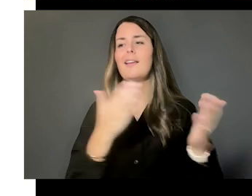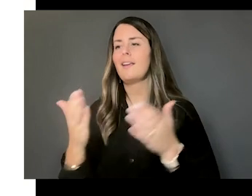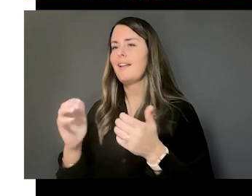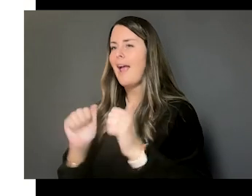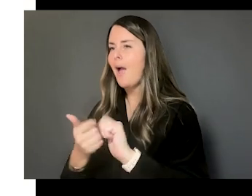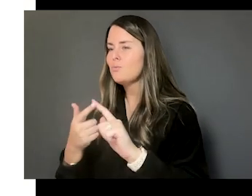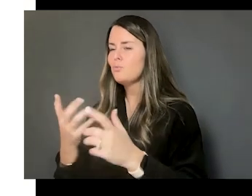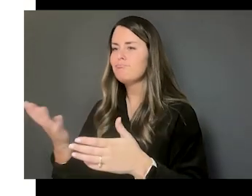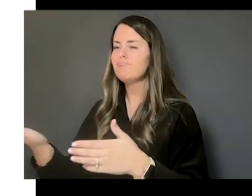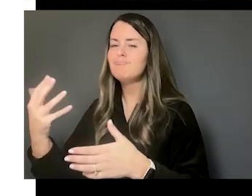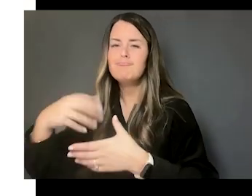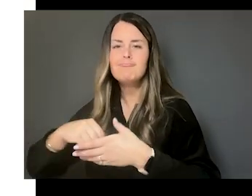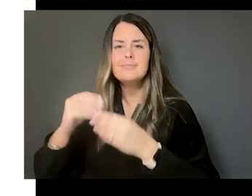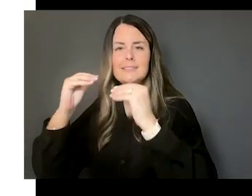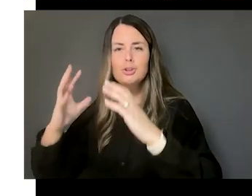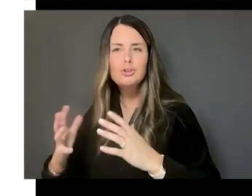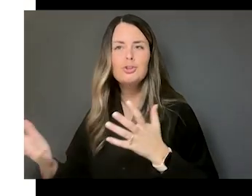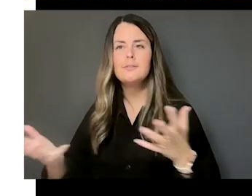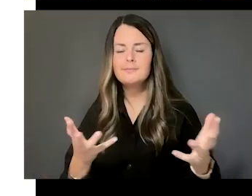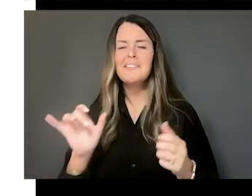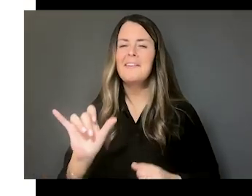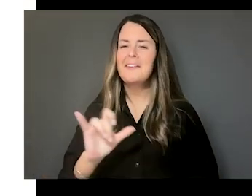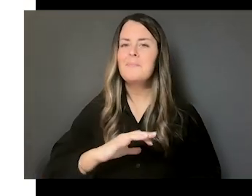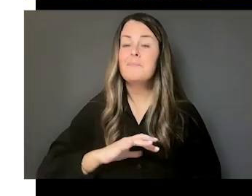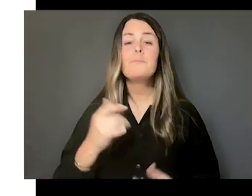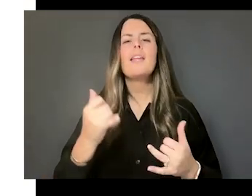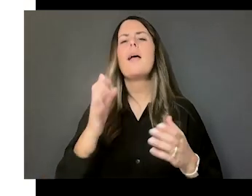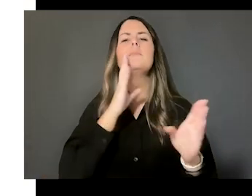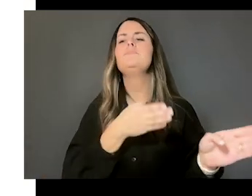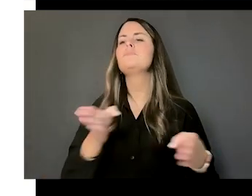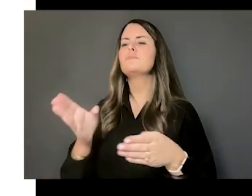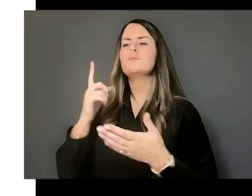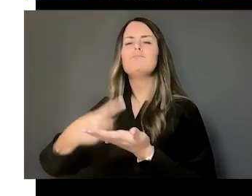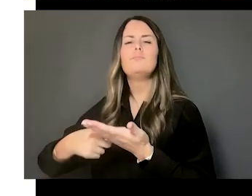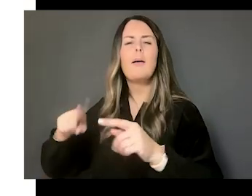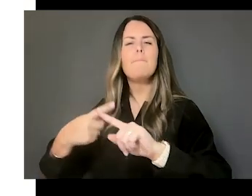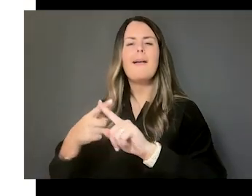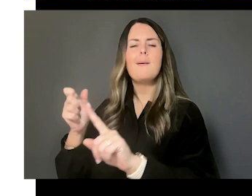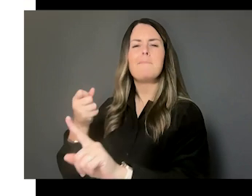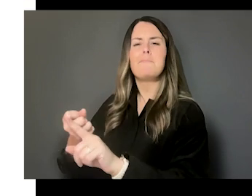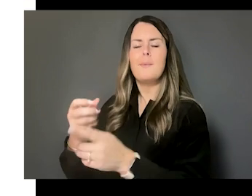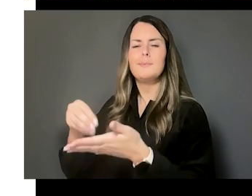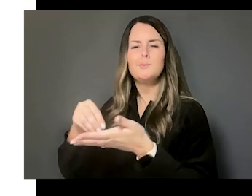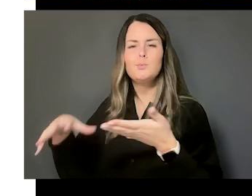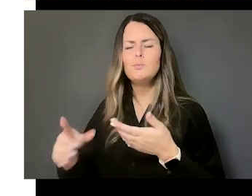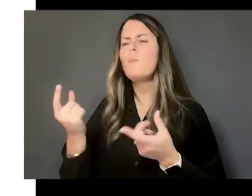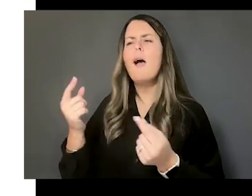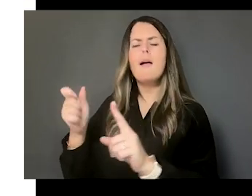So let's switch gears a little bit and let's talk about the impact on students. So, “What has been the impact on students?”